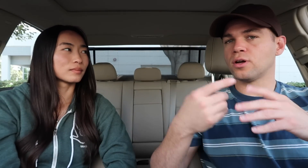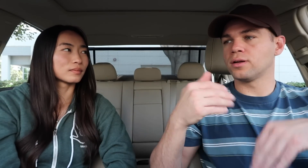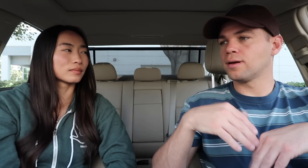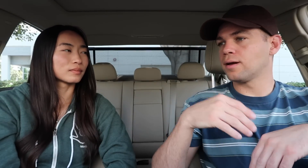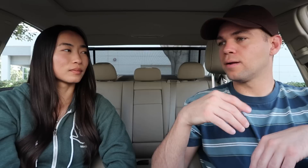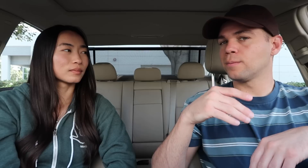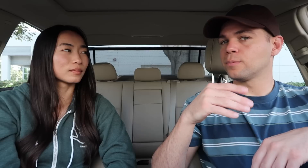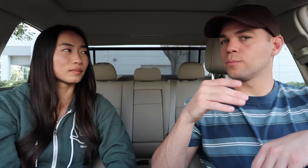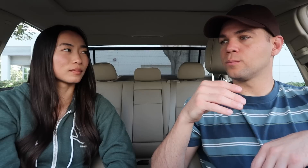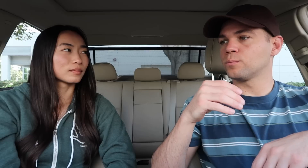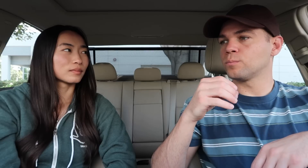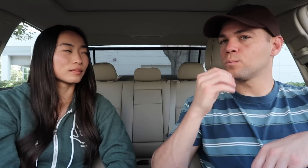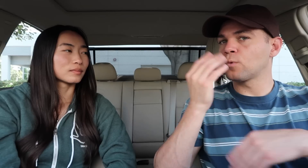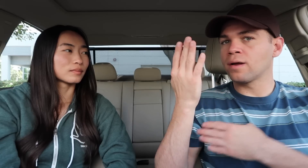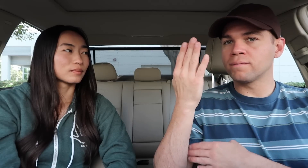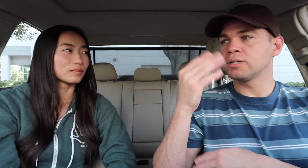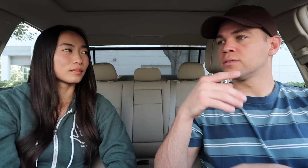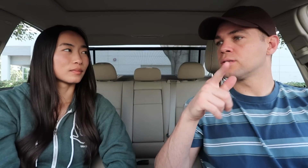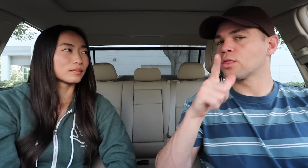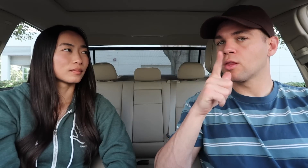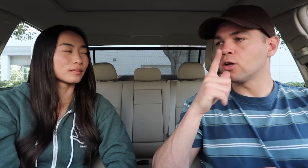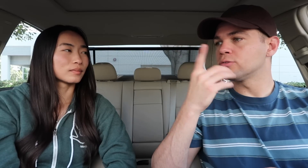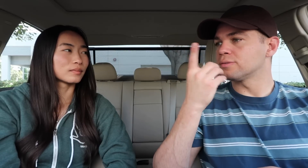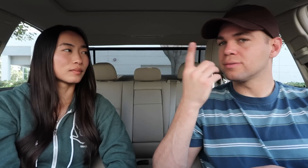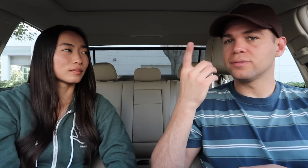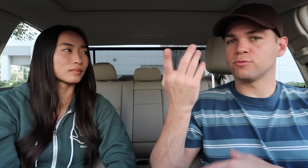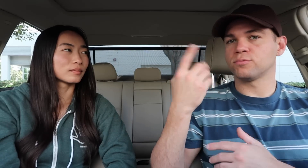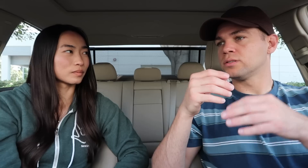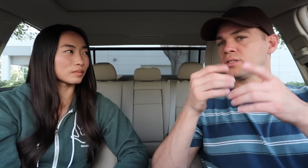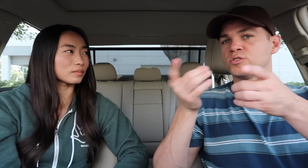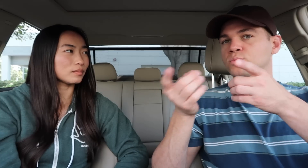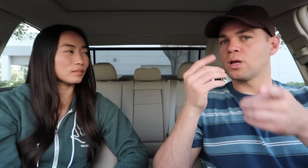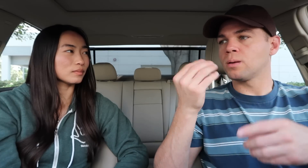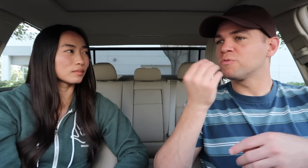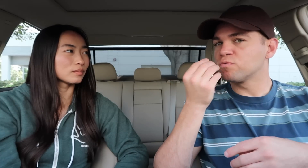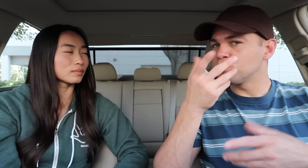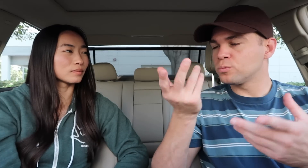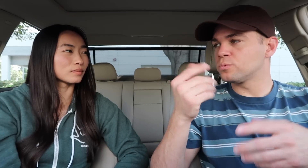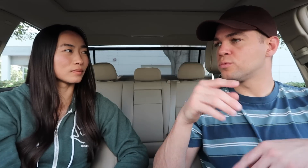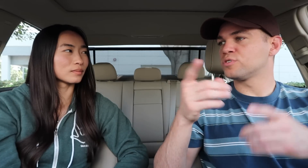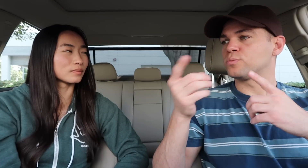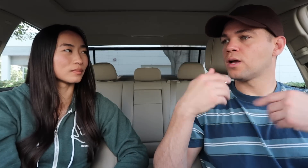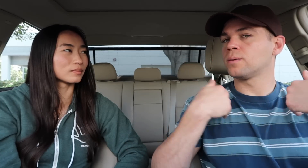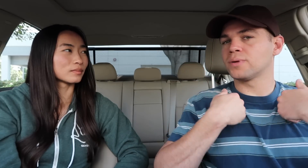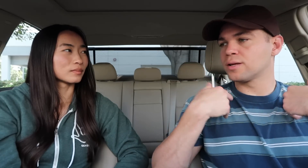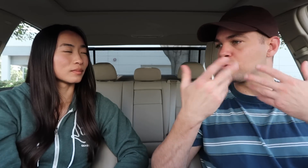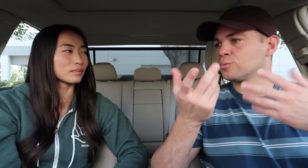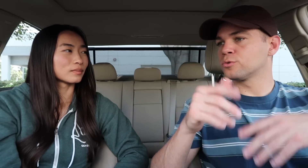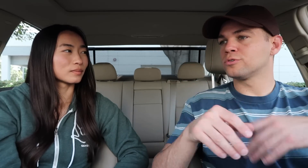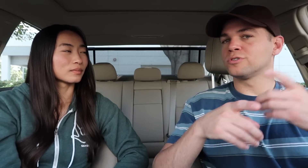start at breakfast, lunch, dinner describe food, describe animals